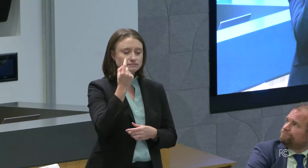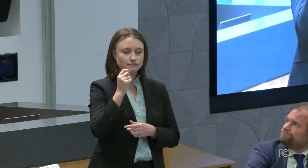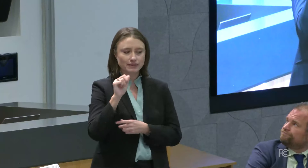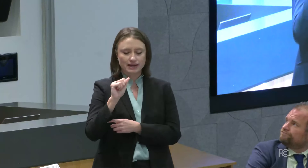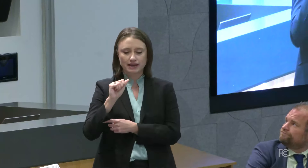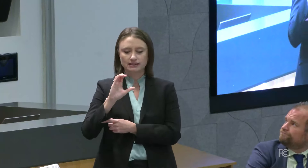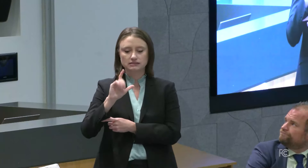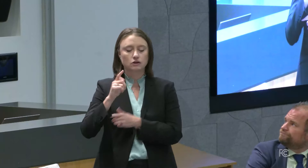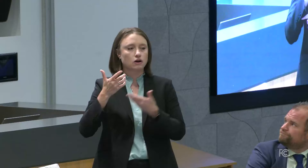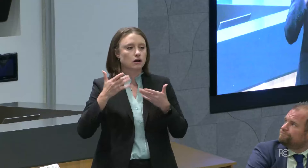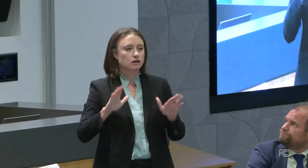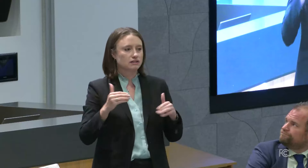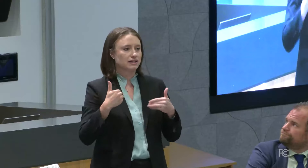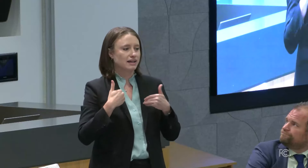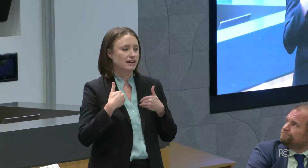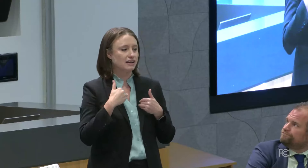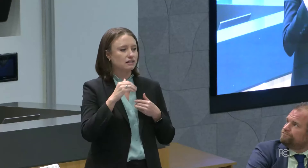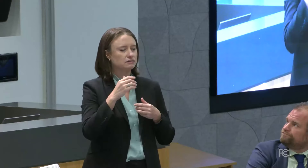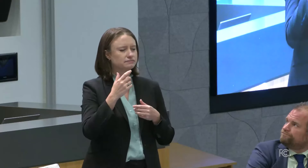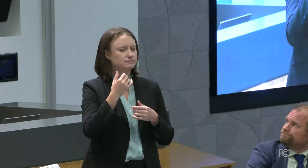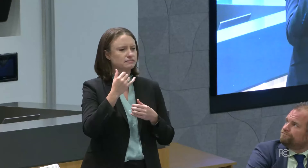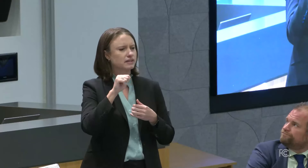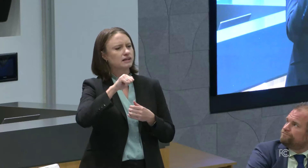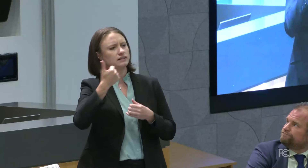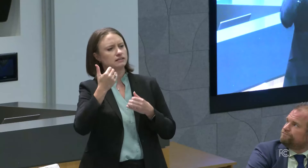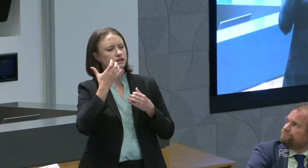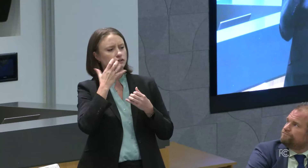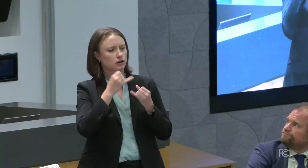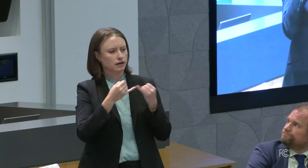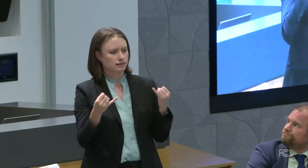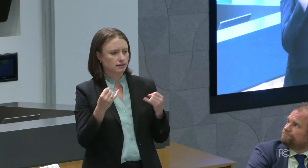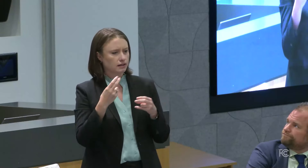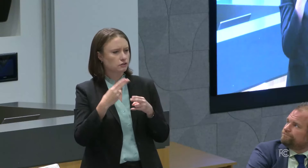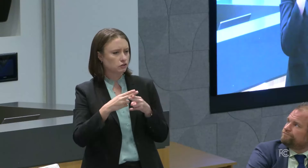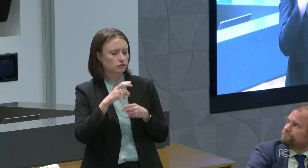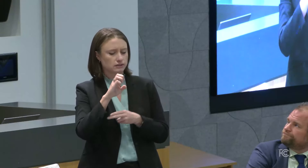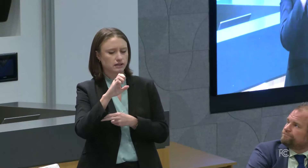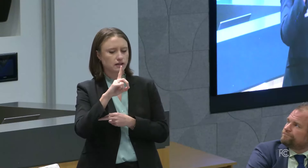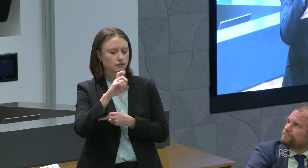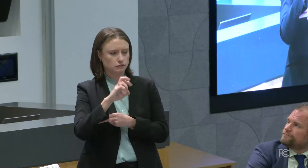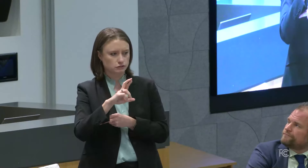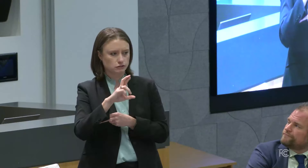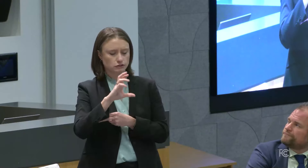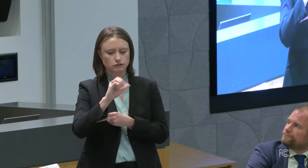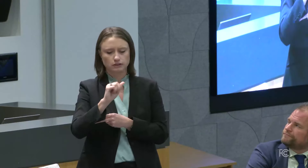AND THAT WAS A RAPID TURN-AROUND TIME. WE WERE ABLE TWOODZ VERY